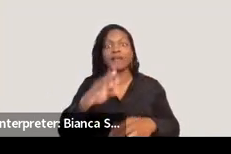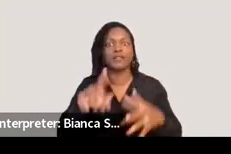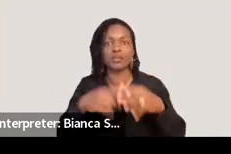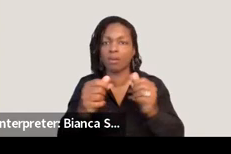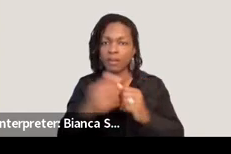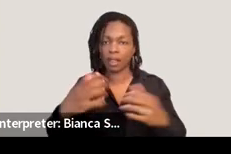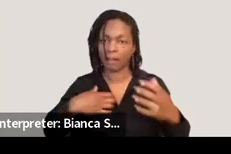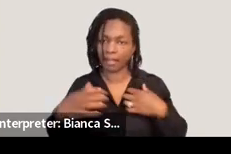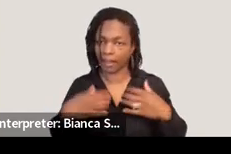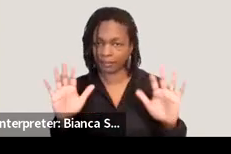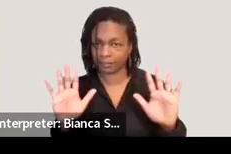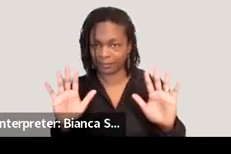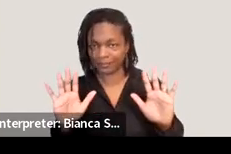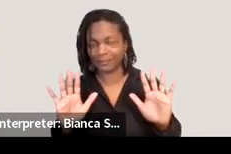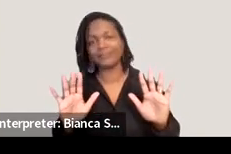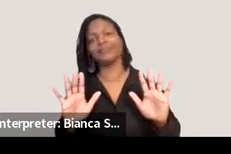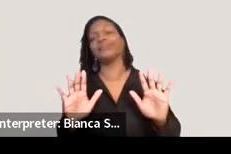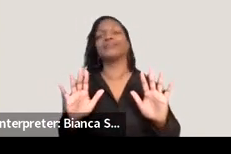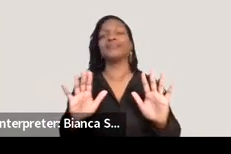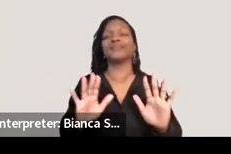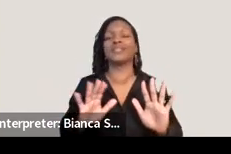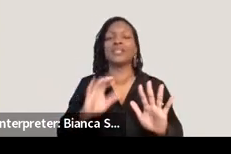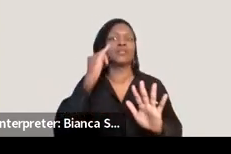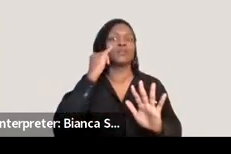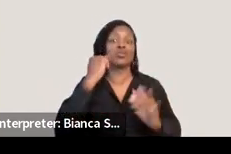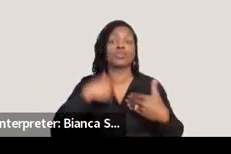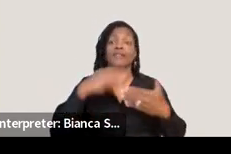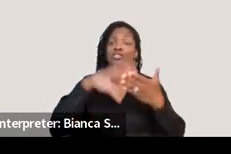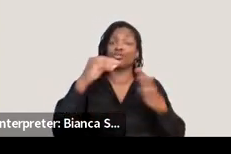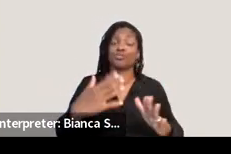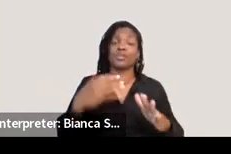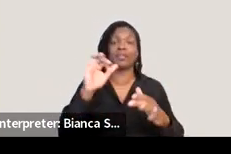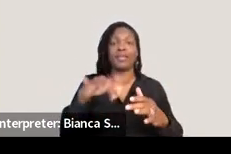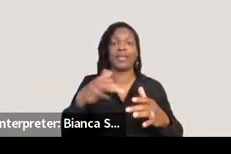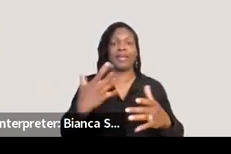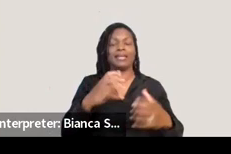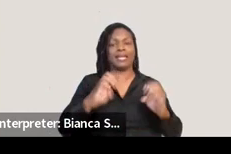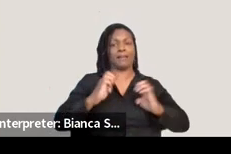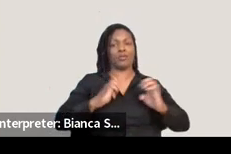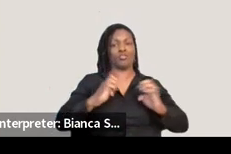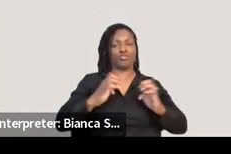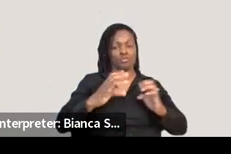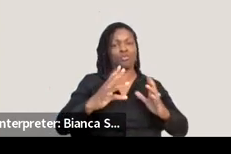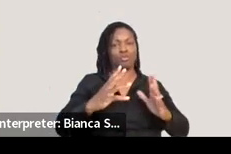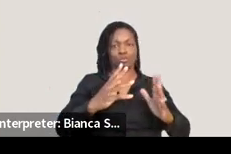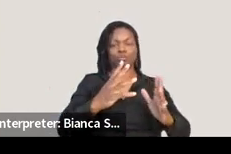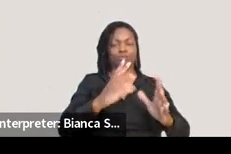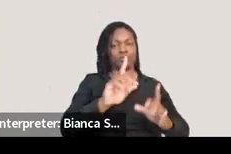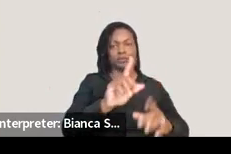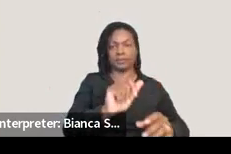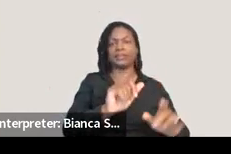He's been acting out externally. And now you have to hold a meeting. Don't start off with the complaint.